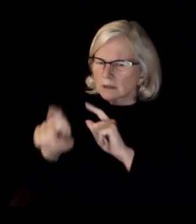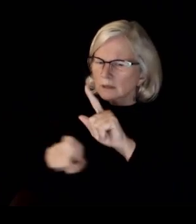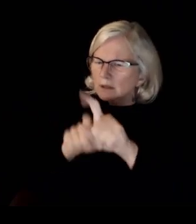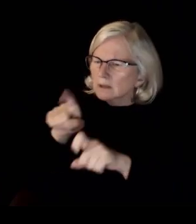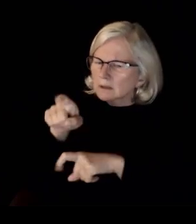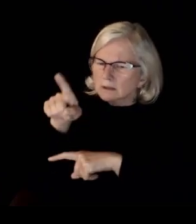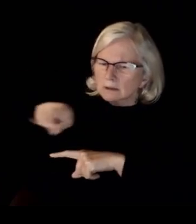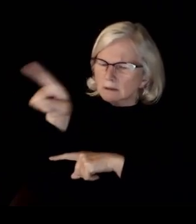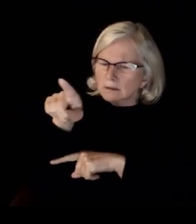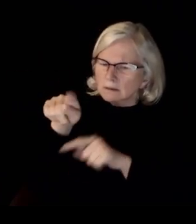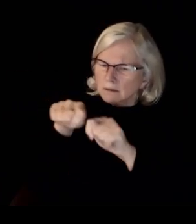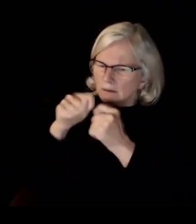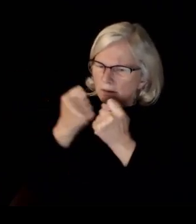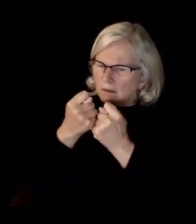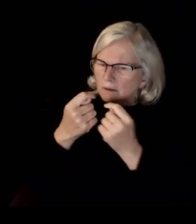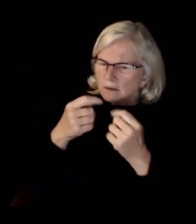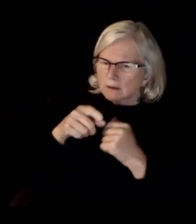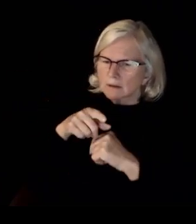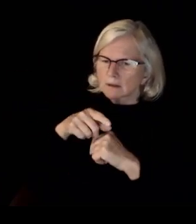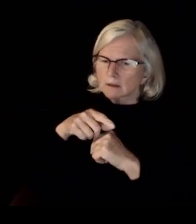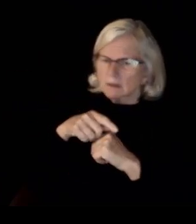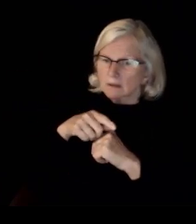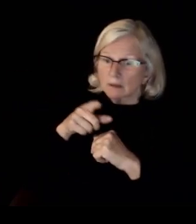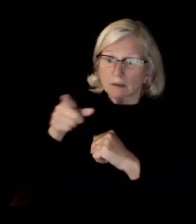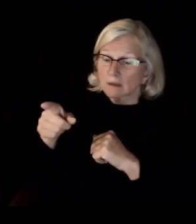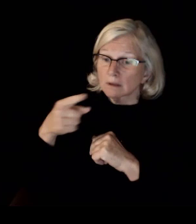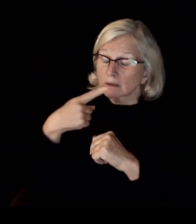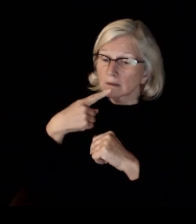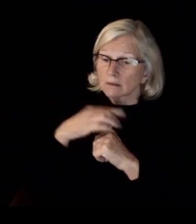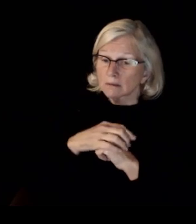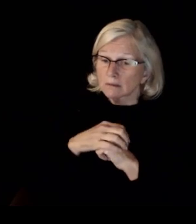they offered was you know being able to pull in other subject